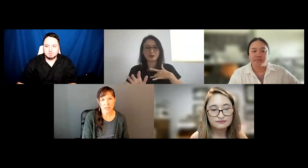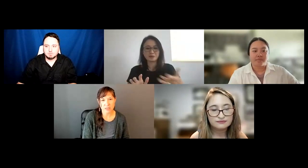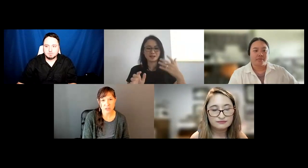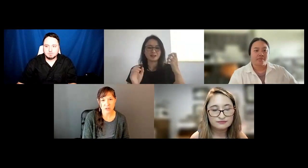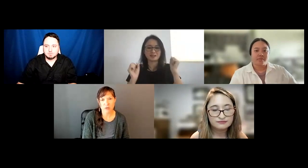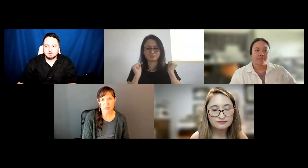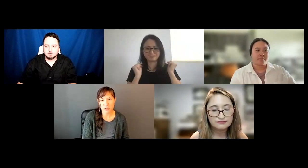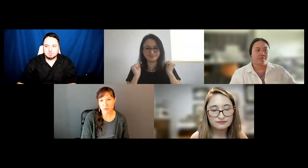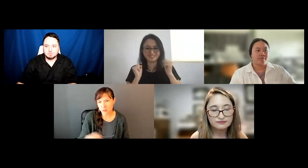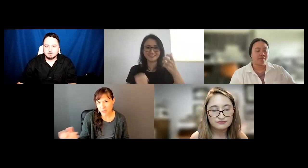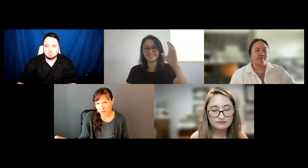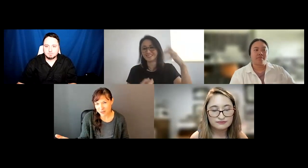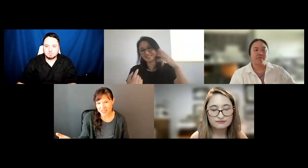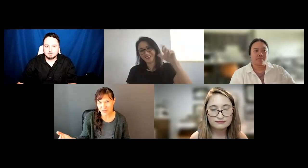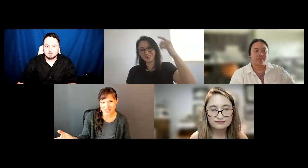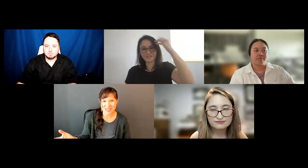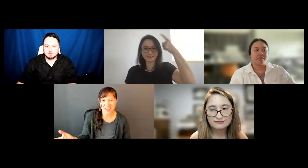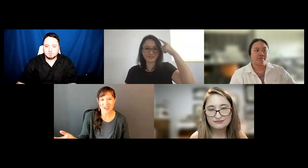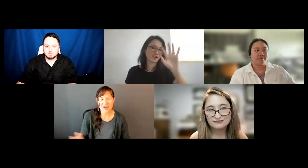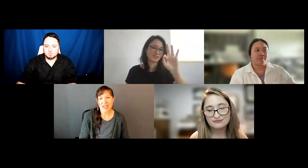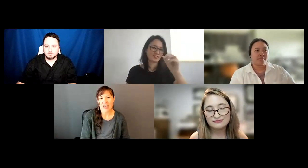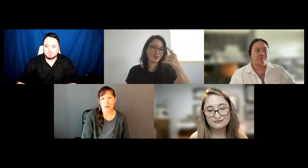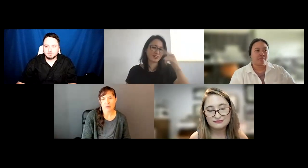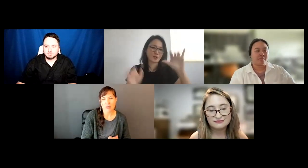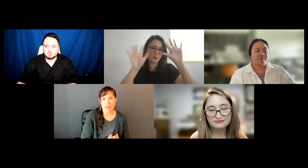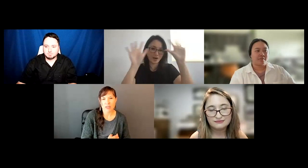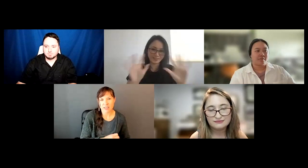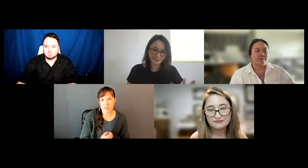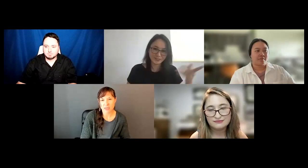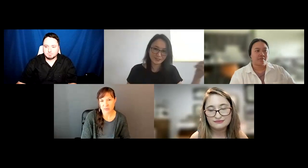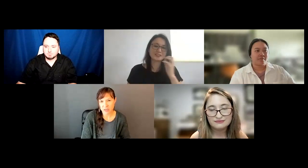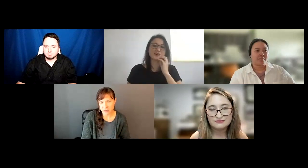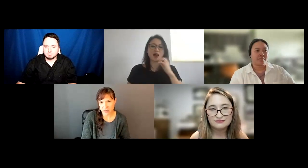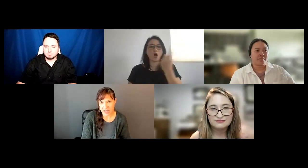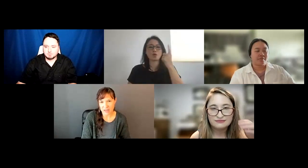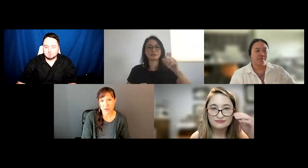And the weather there is usually pretty chilly. We're very much known for our foggy weather